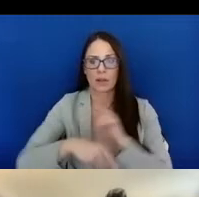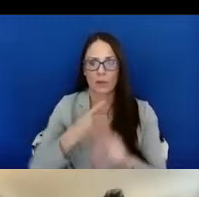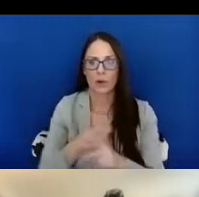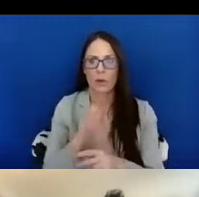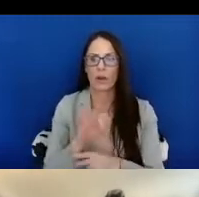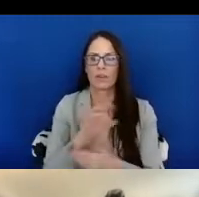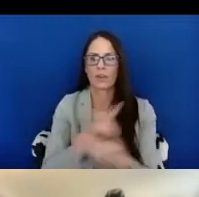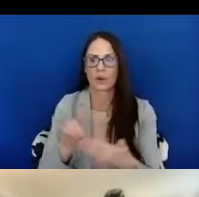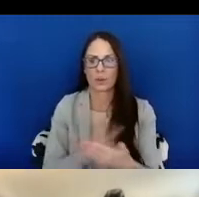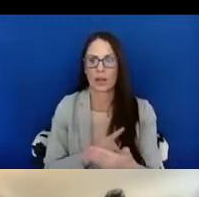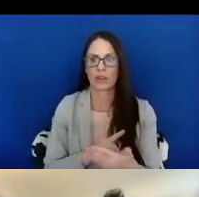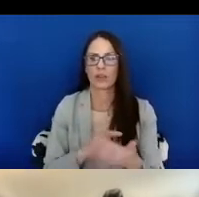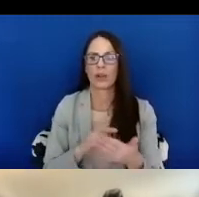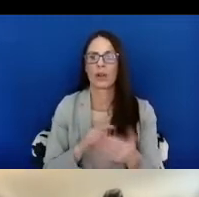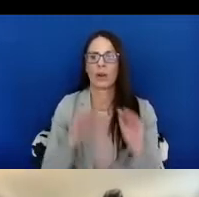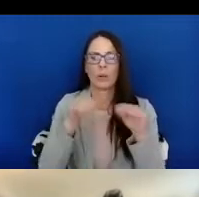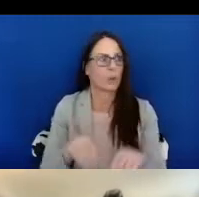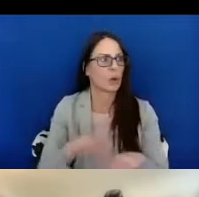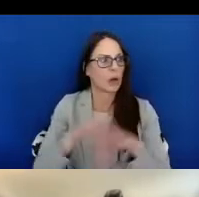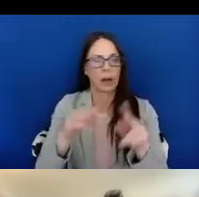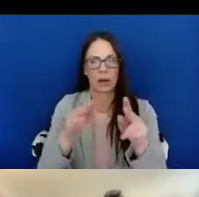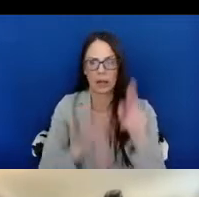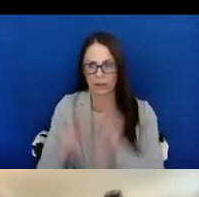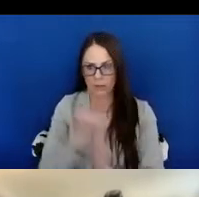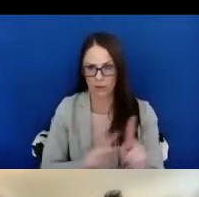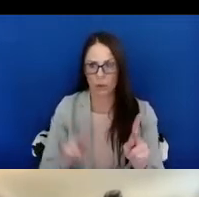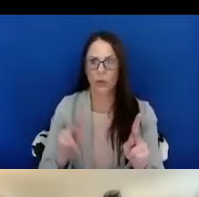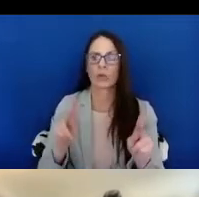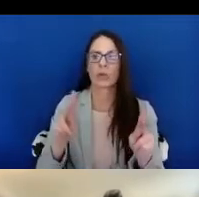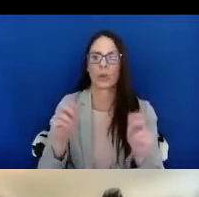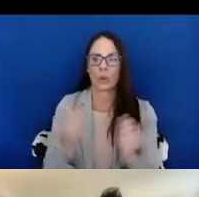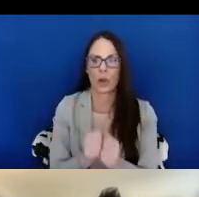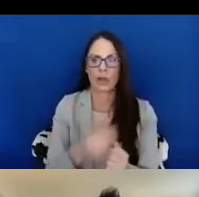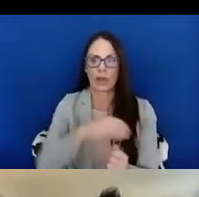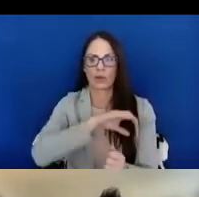discrimination imposed upon individuals, which with characteristics that mark them as disabled.